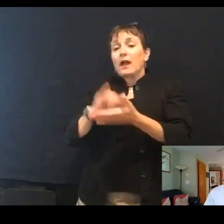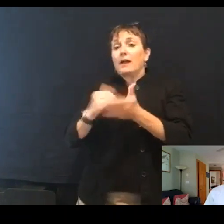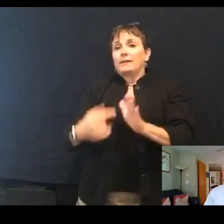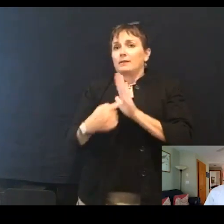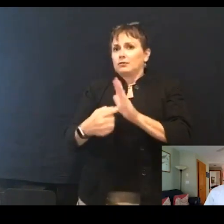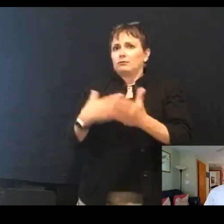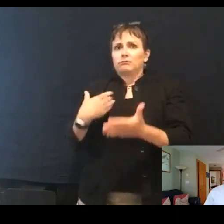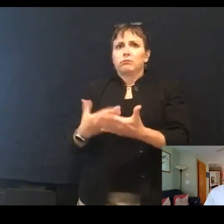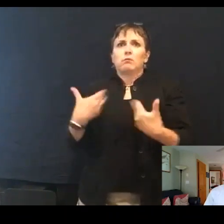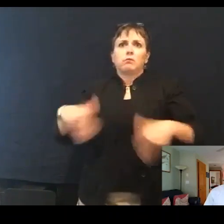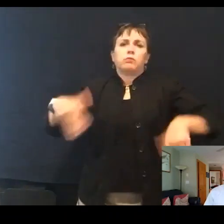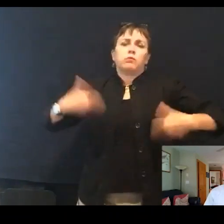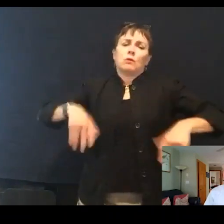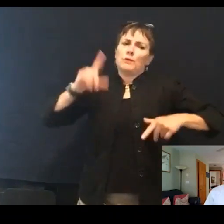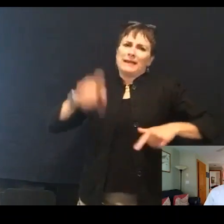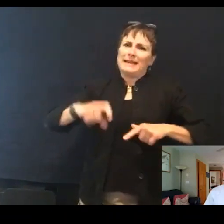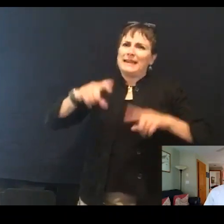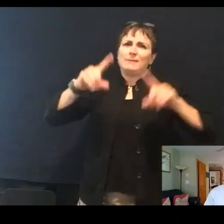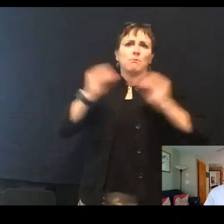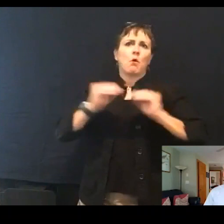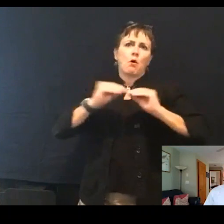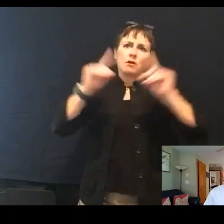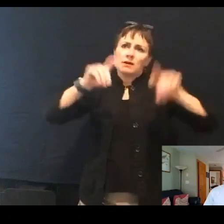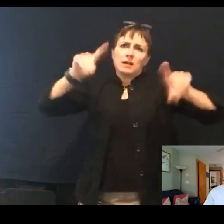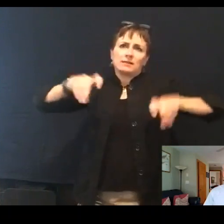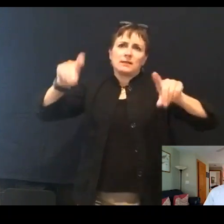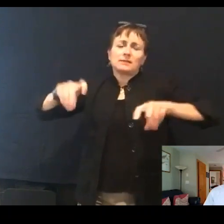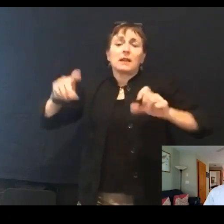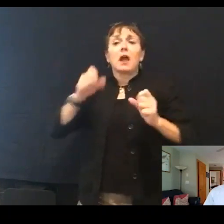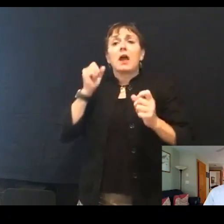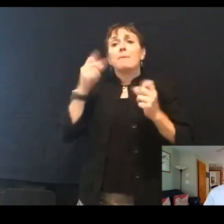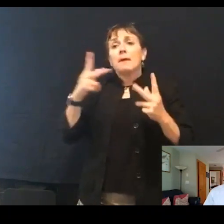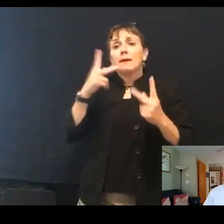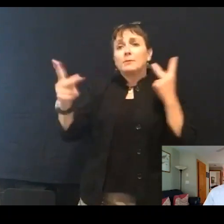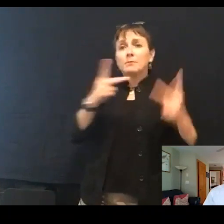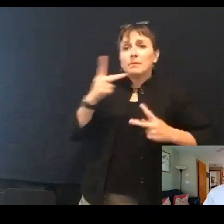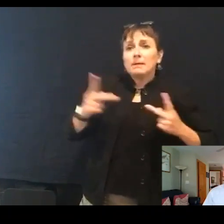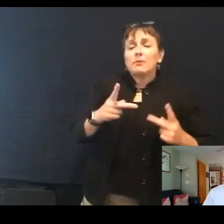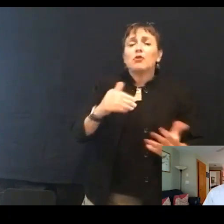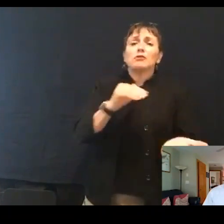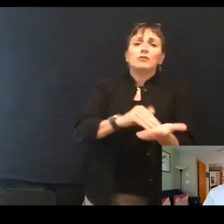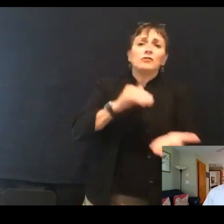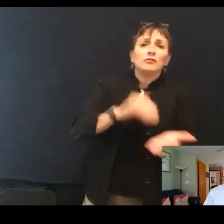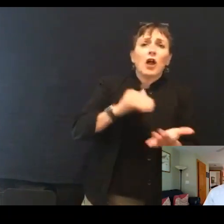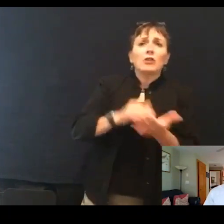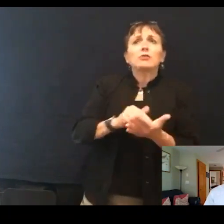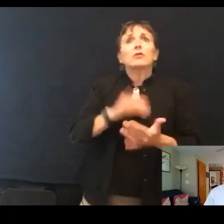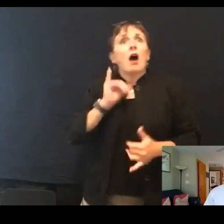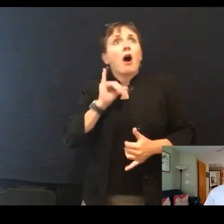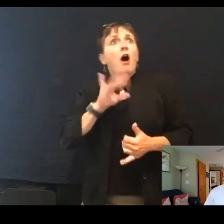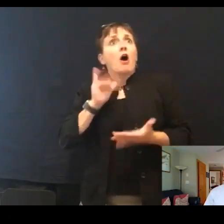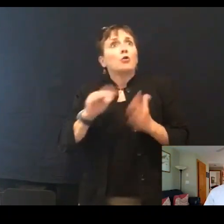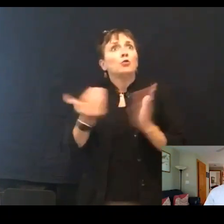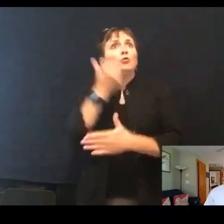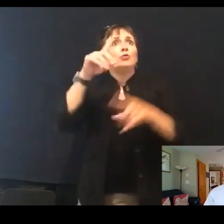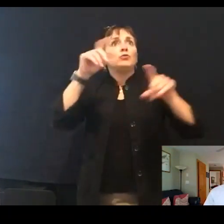for testing. A lot of clinicians who heard about the test, a lot of people with inherited retinal disease who heard about the test,